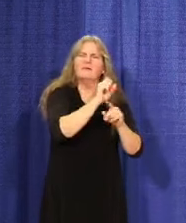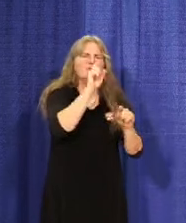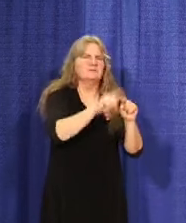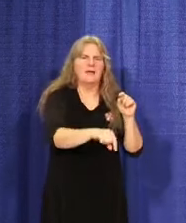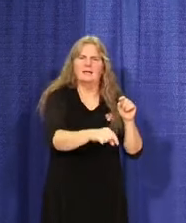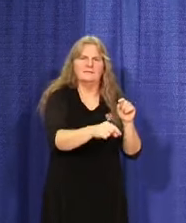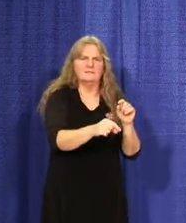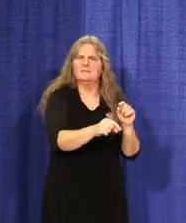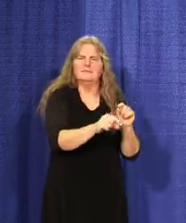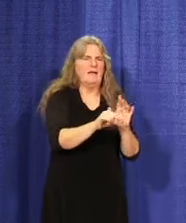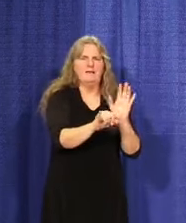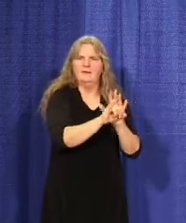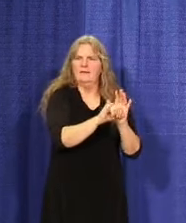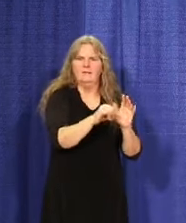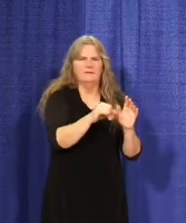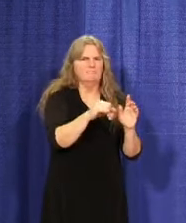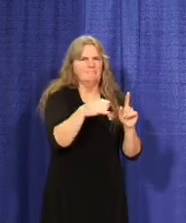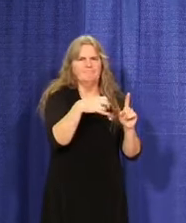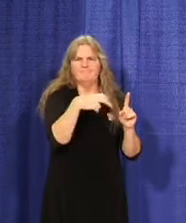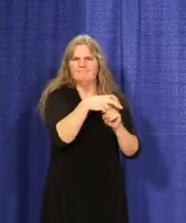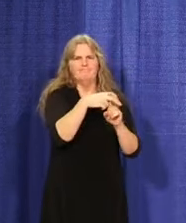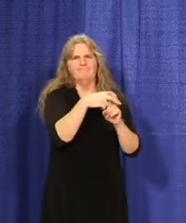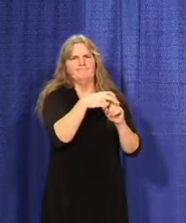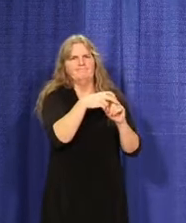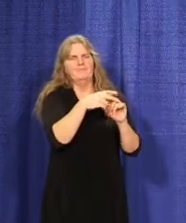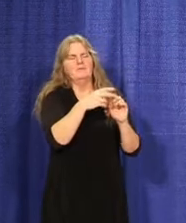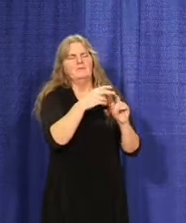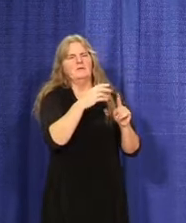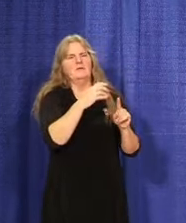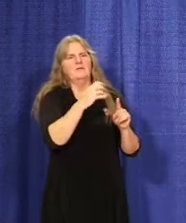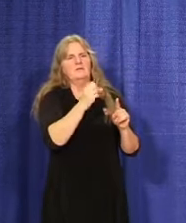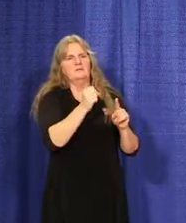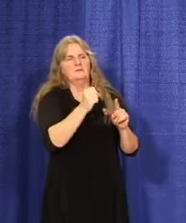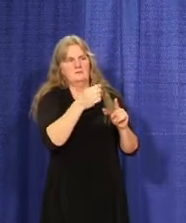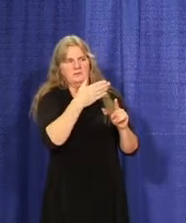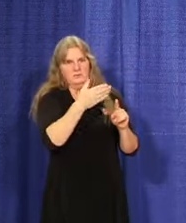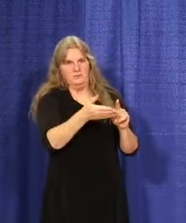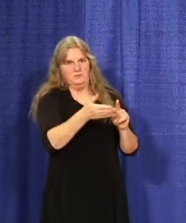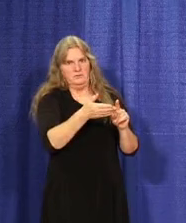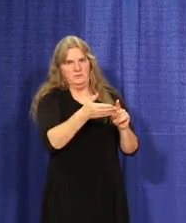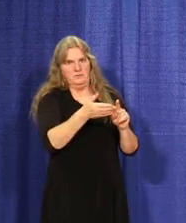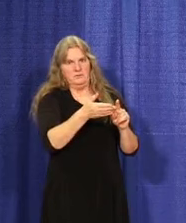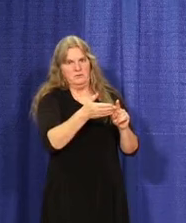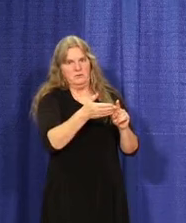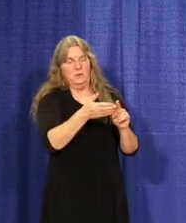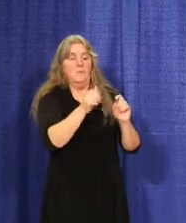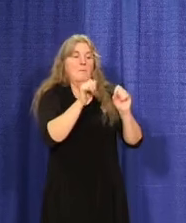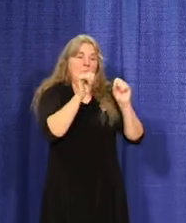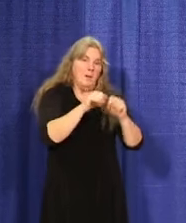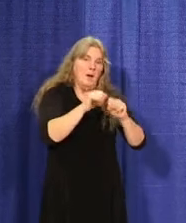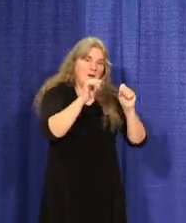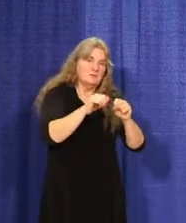reliability. So I could be wrong, it could be another virus. I think it is COVID but I'm